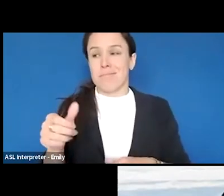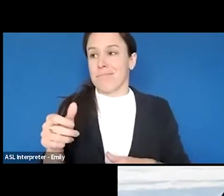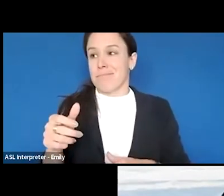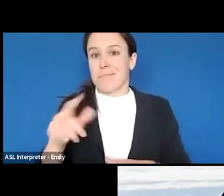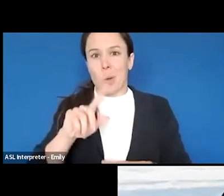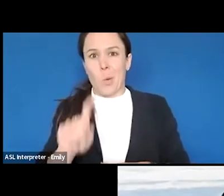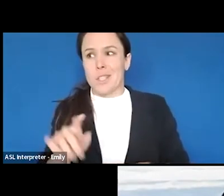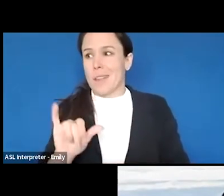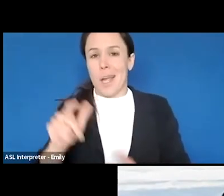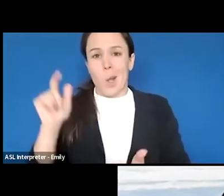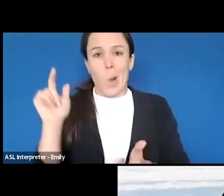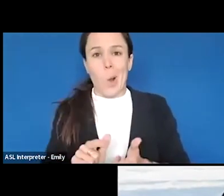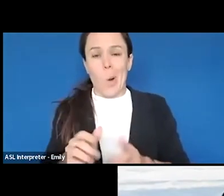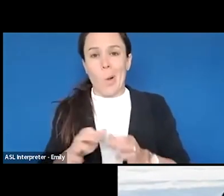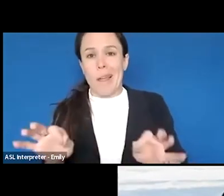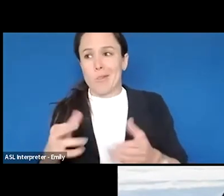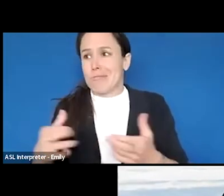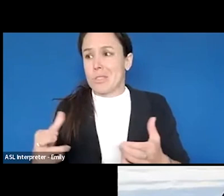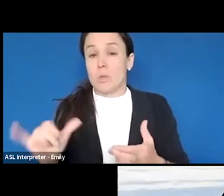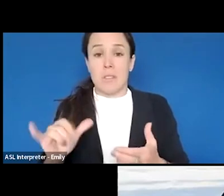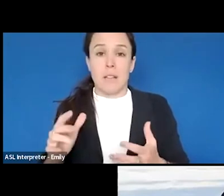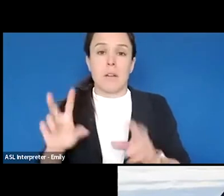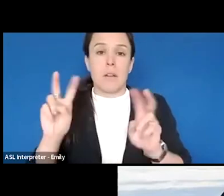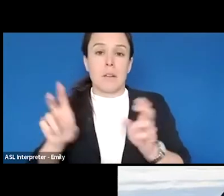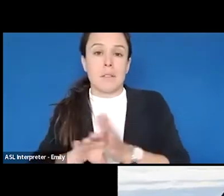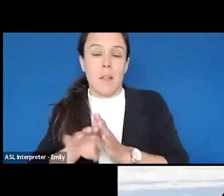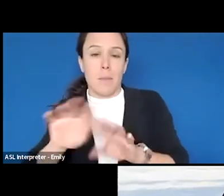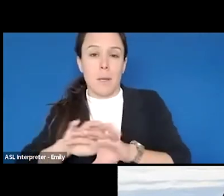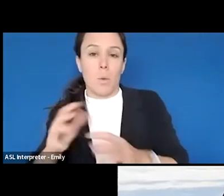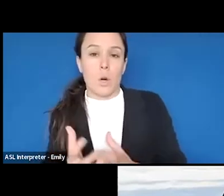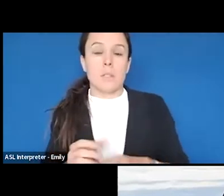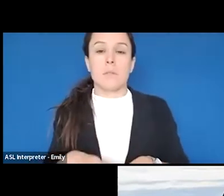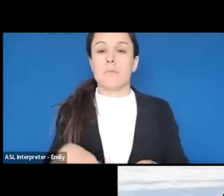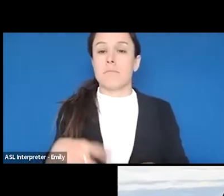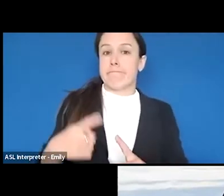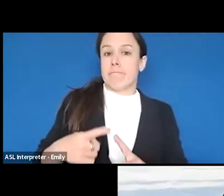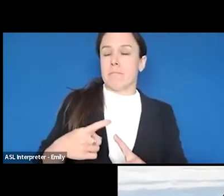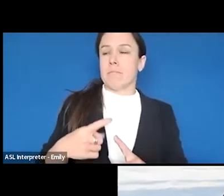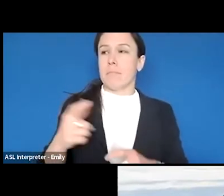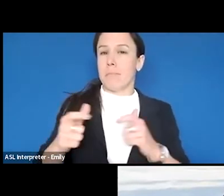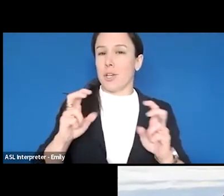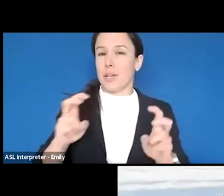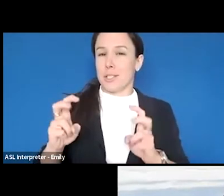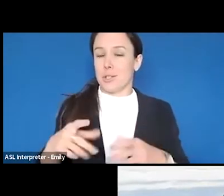such as in parts of the developing world -- points to a greater issue which is around data, right?